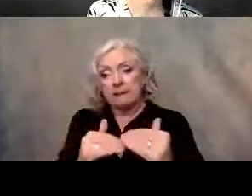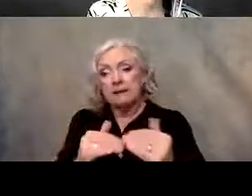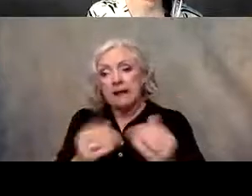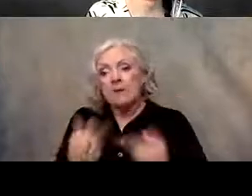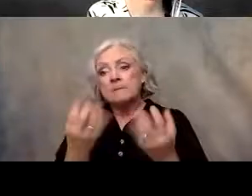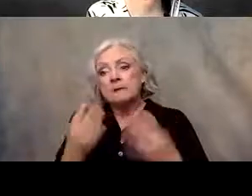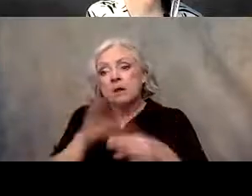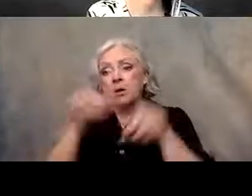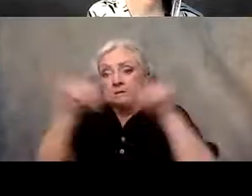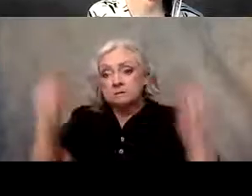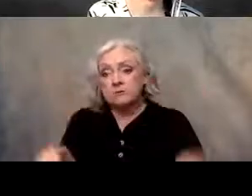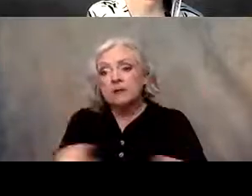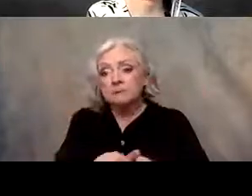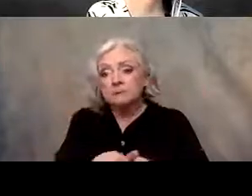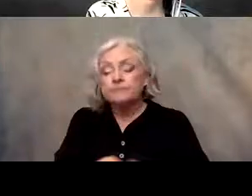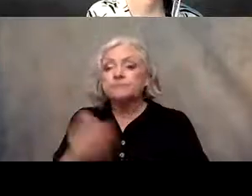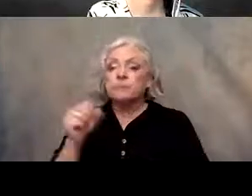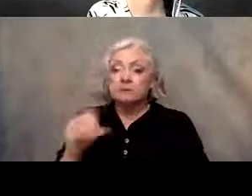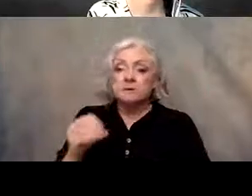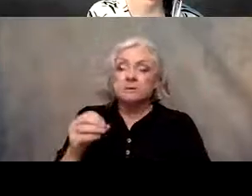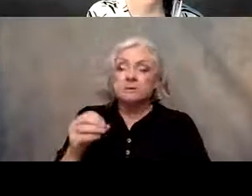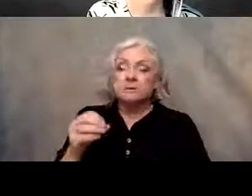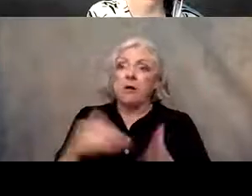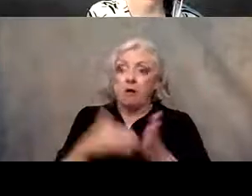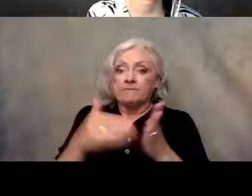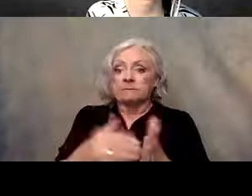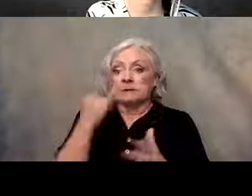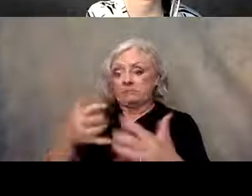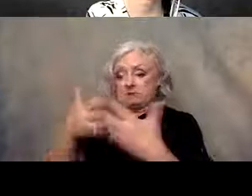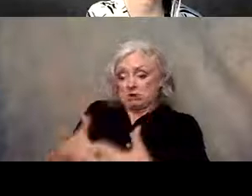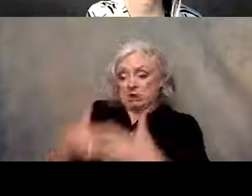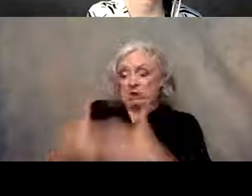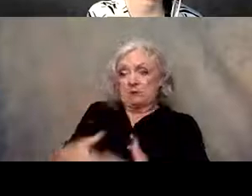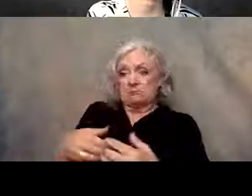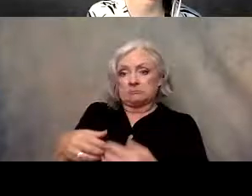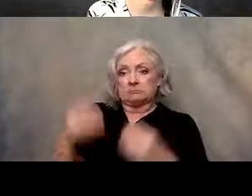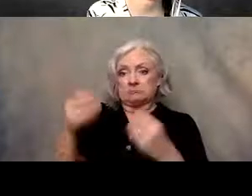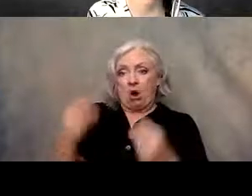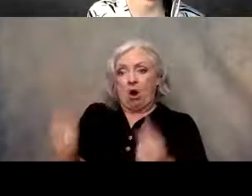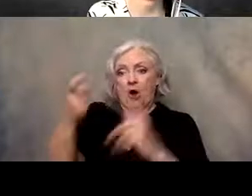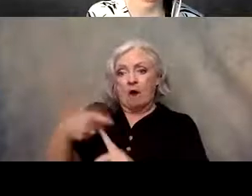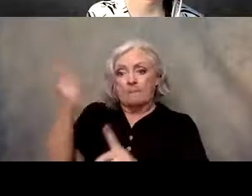So when we do this, oftentimes if a machine is doing captioning or subtitling, it just cuts off.